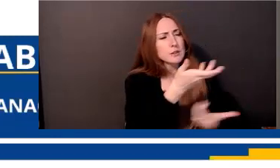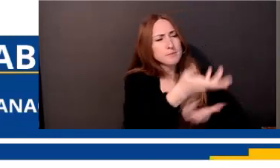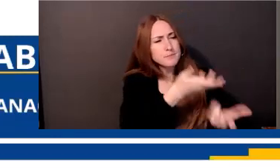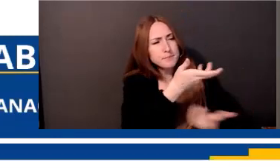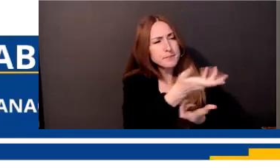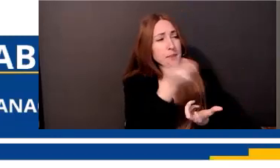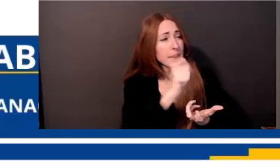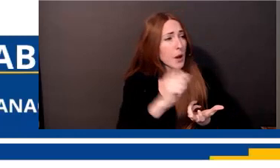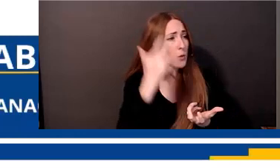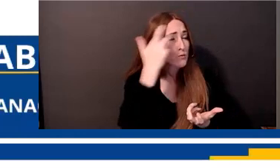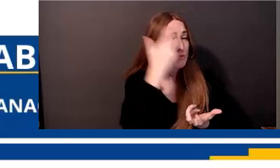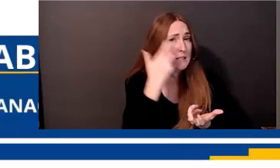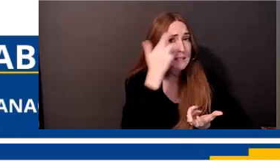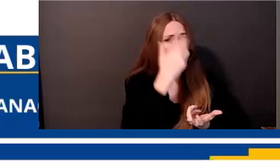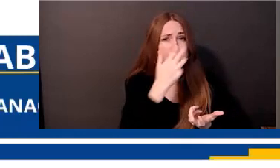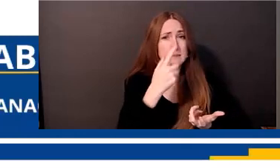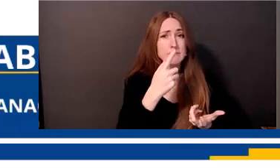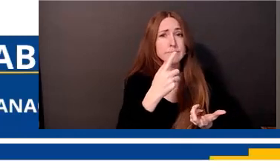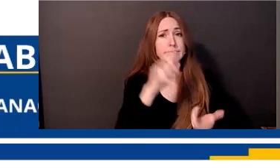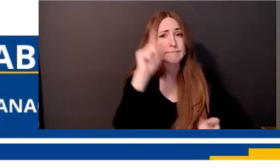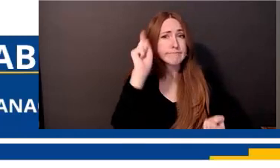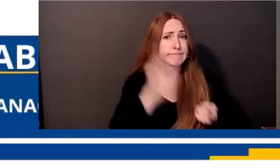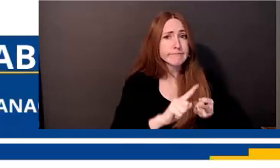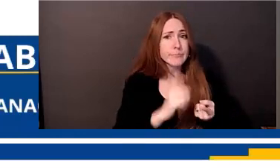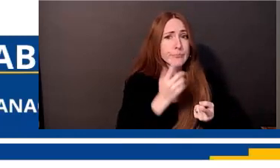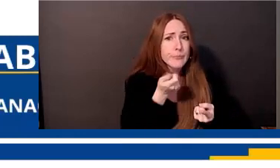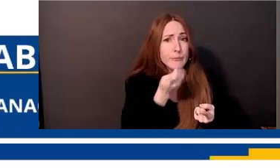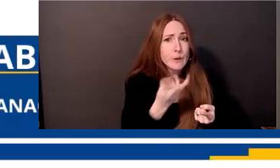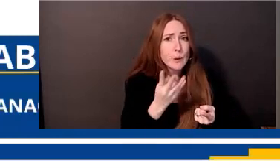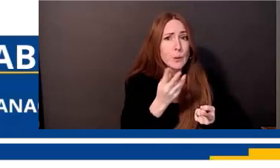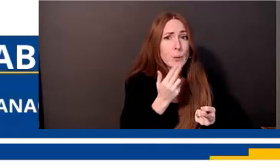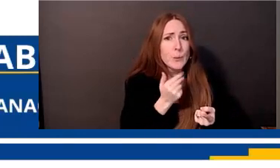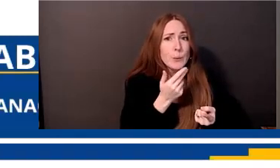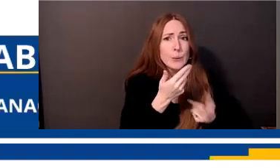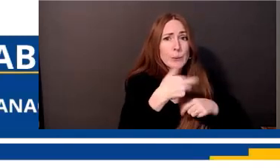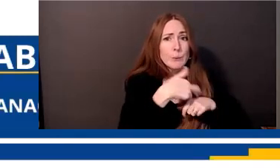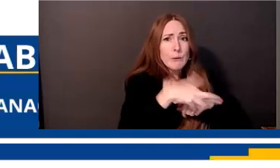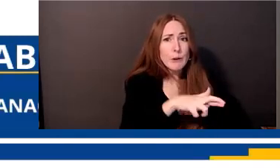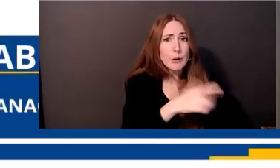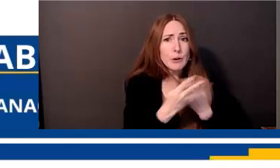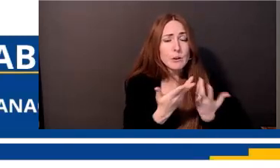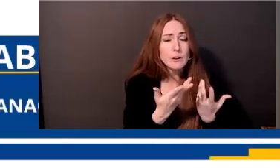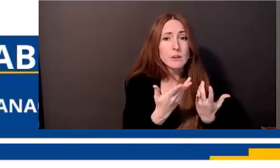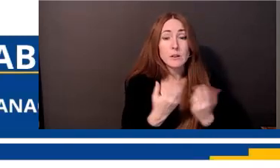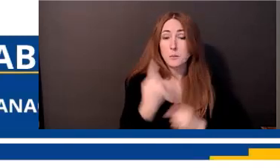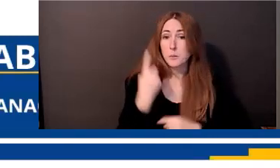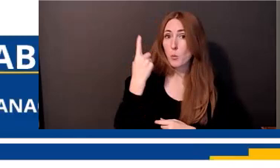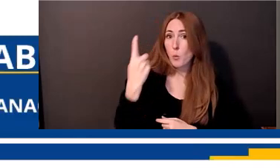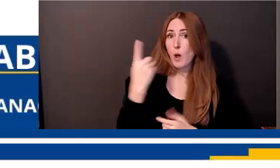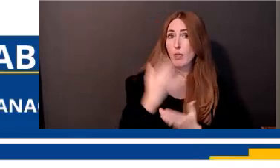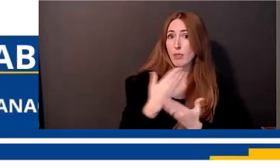for this low referral rate. One thing that they reported was that our eligibility criteria